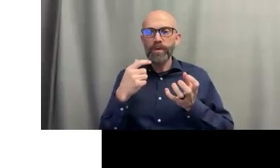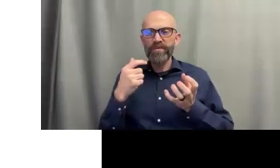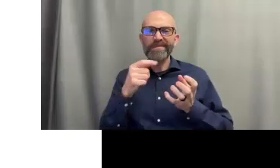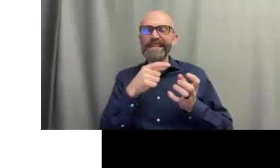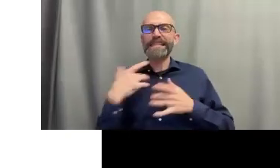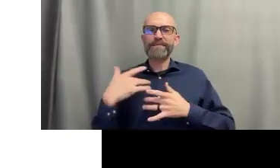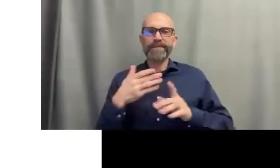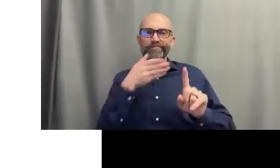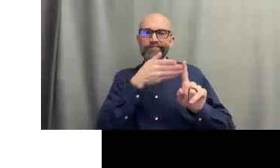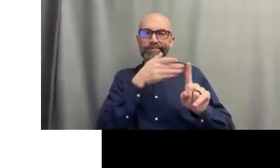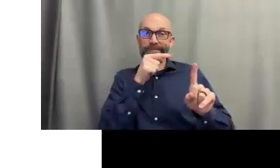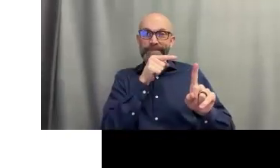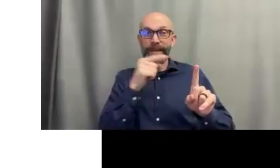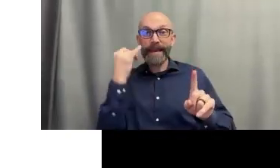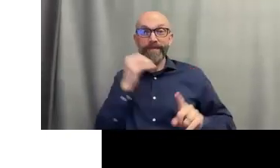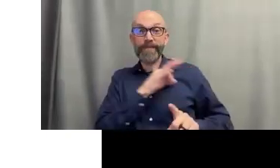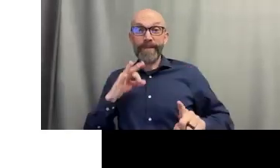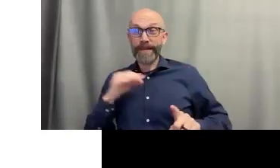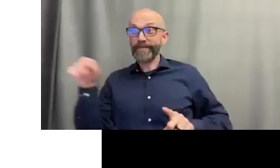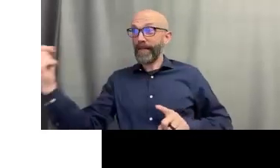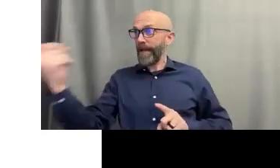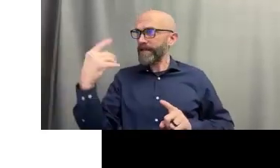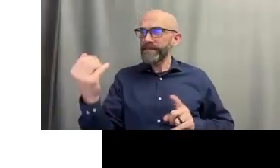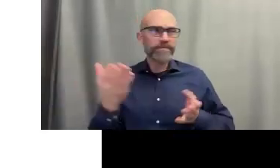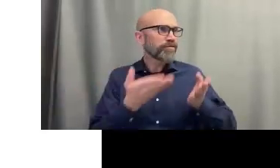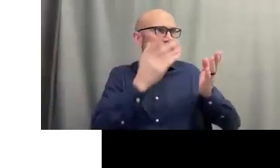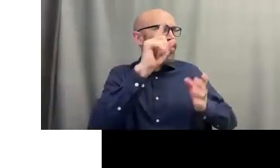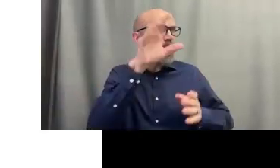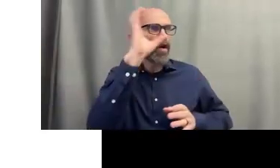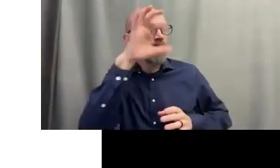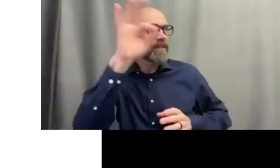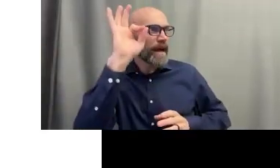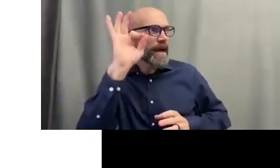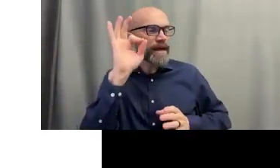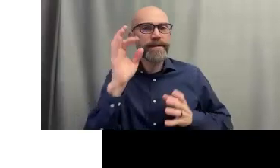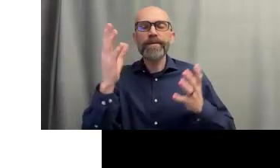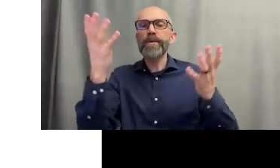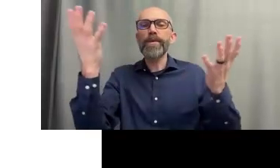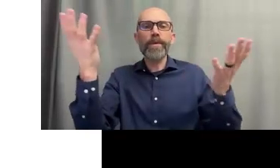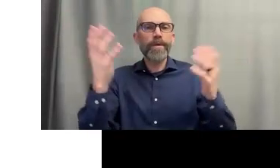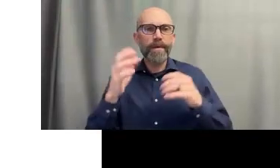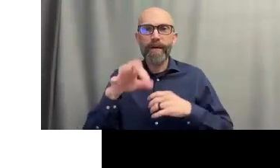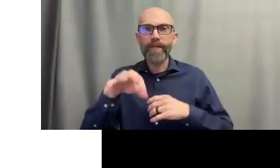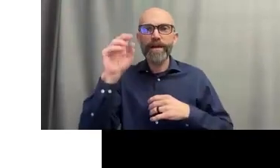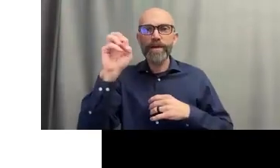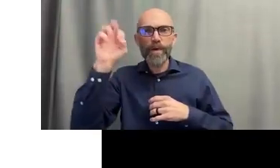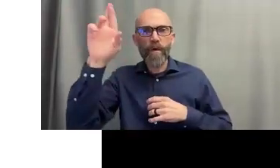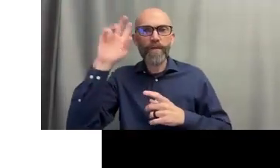when faculty are asking for suggestions on where to look or, some finding OER for their specific courses.